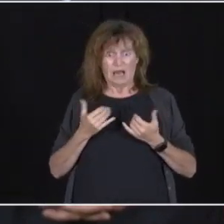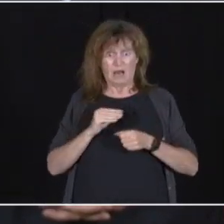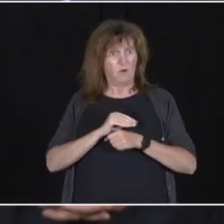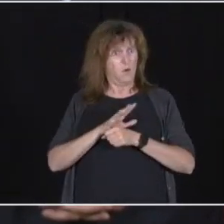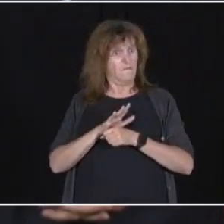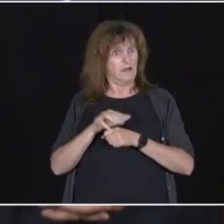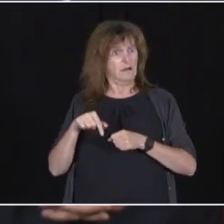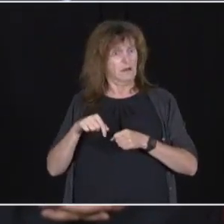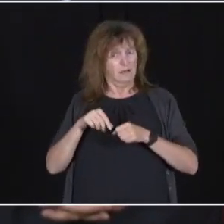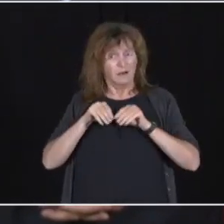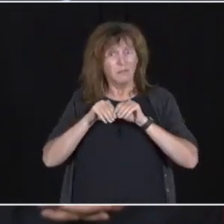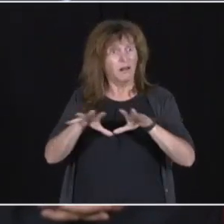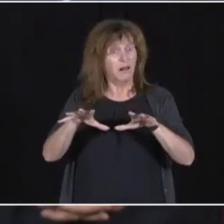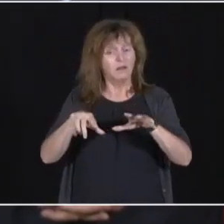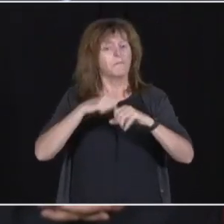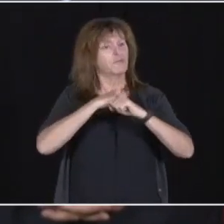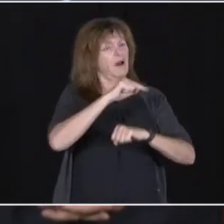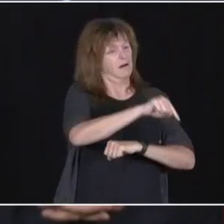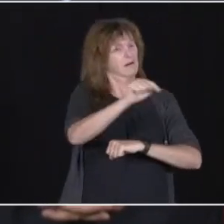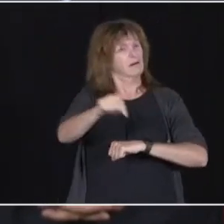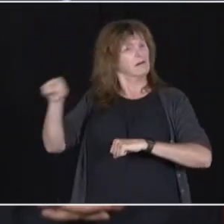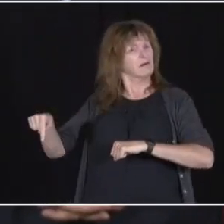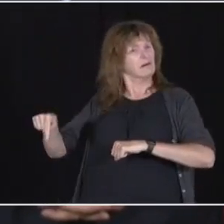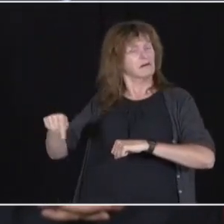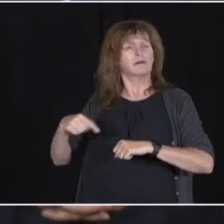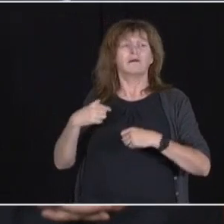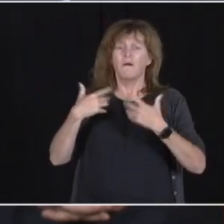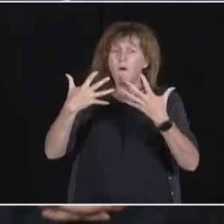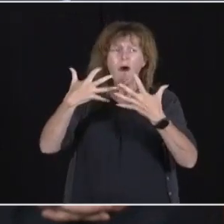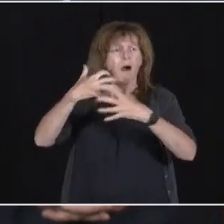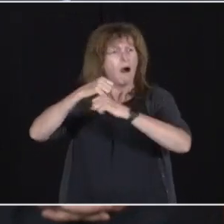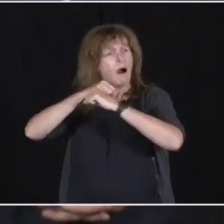Through the words of this pandemic. We protected small businesses from